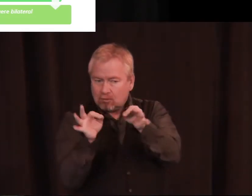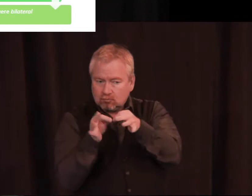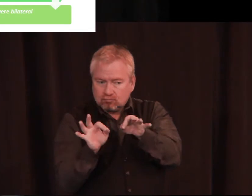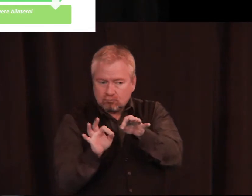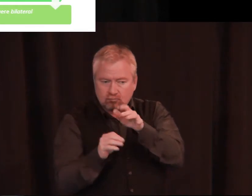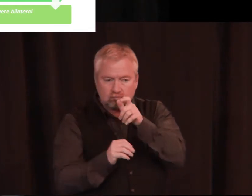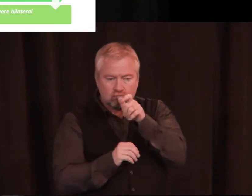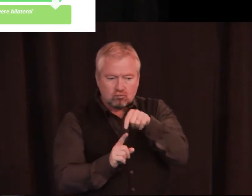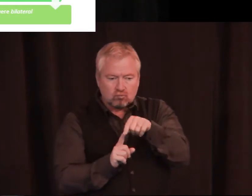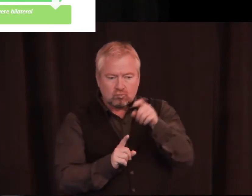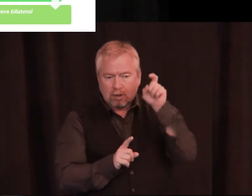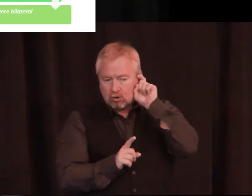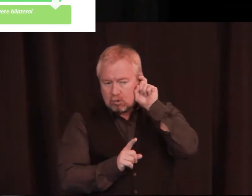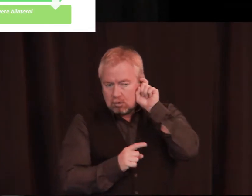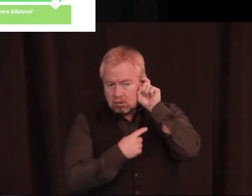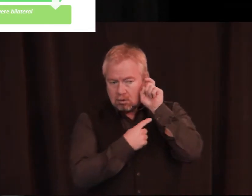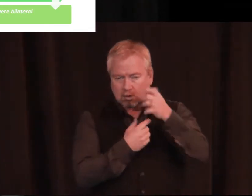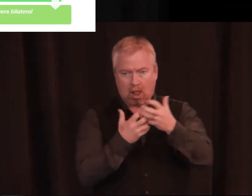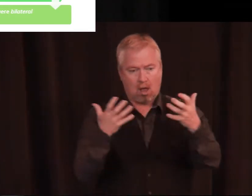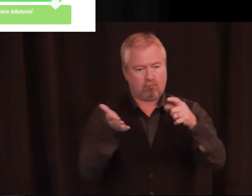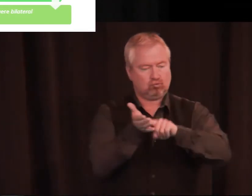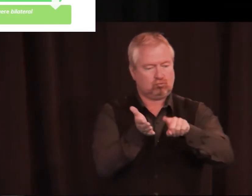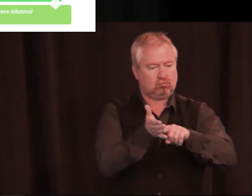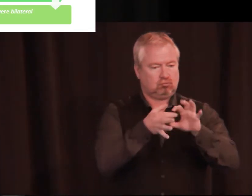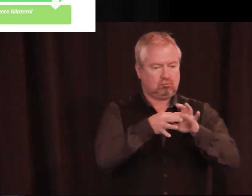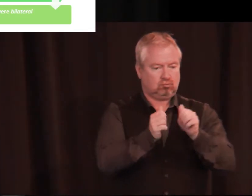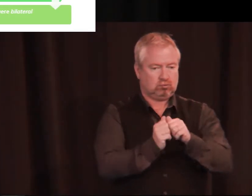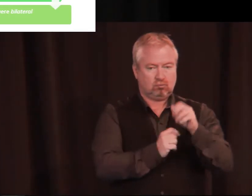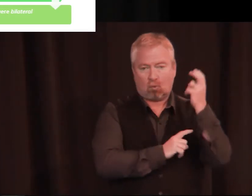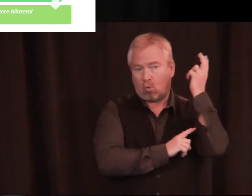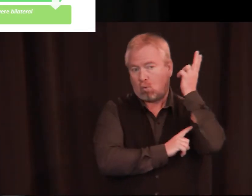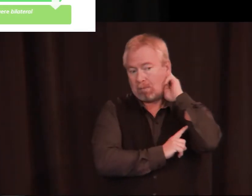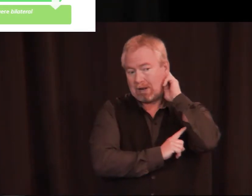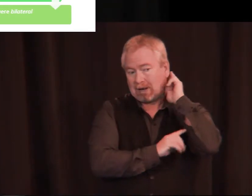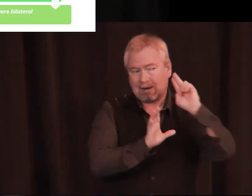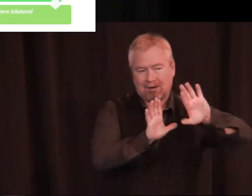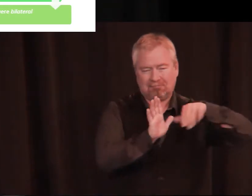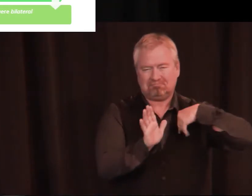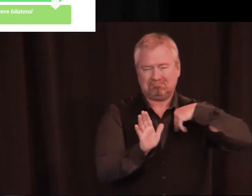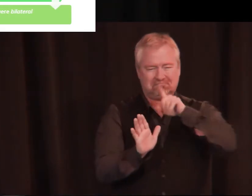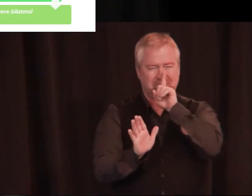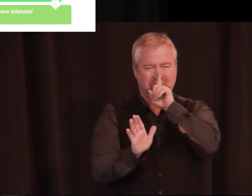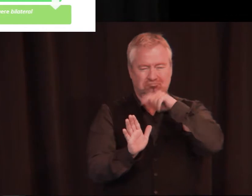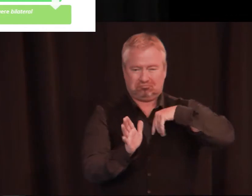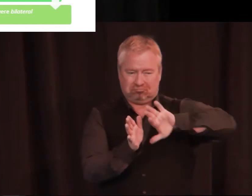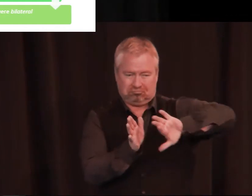And there's been a lot of research done on cochlear implants, but that was not the population of interest in our study.